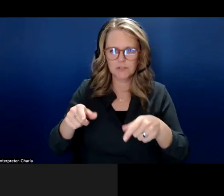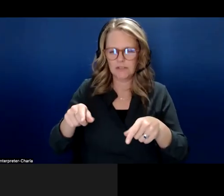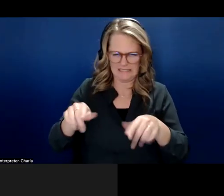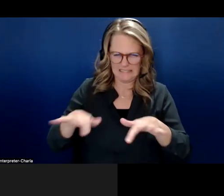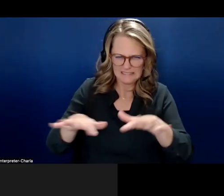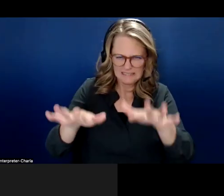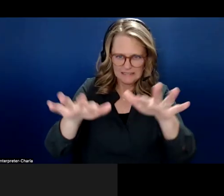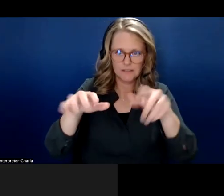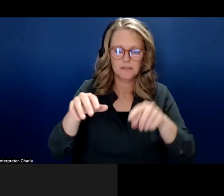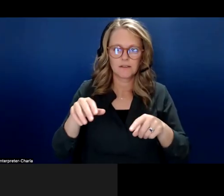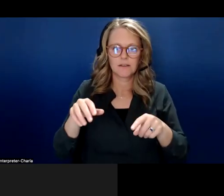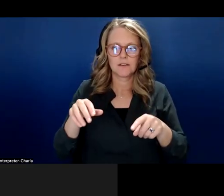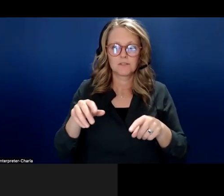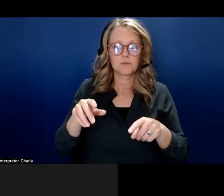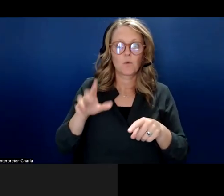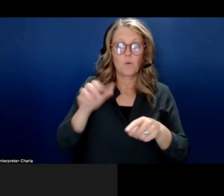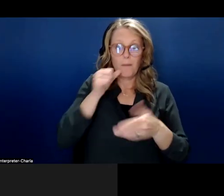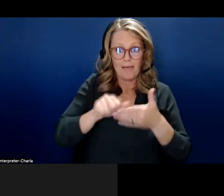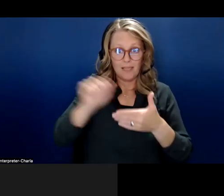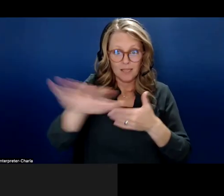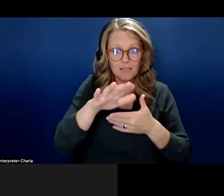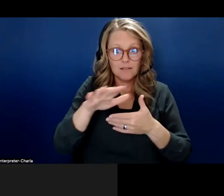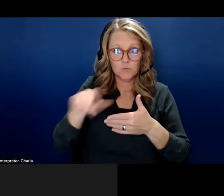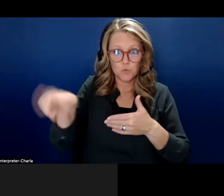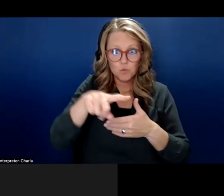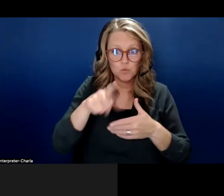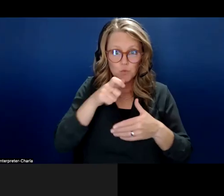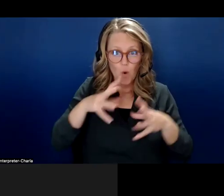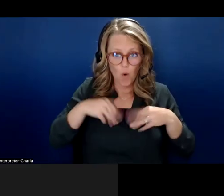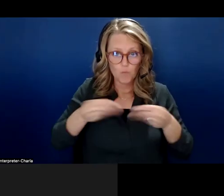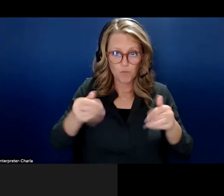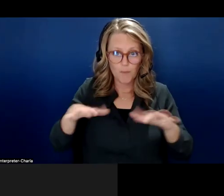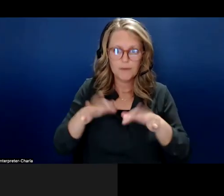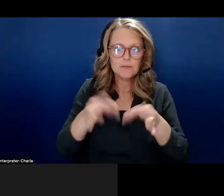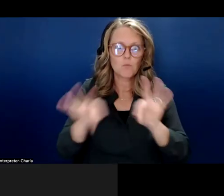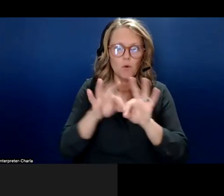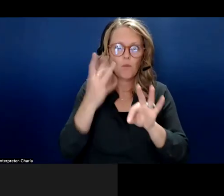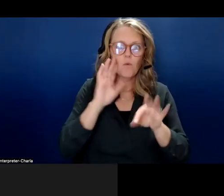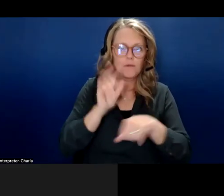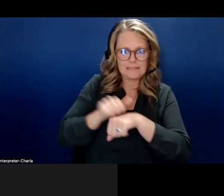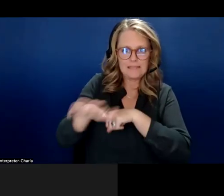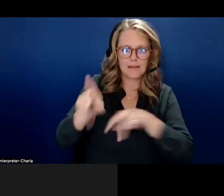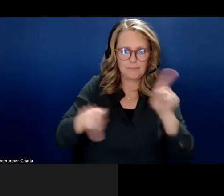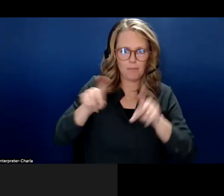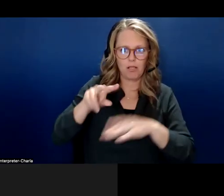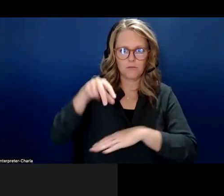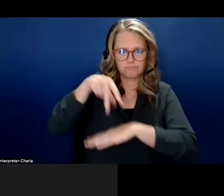to that process. So we have surveyors going out and basically needing to identify